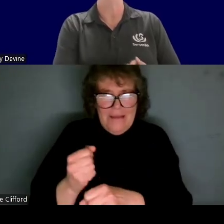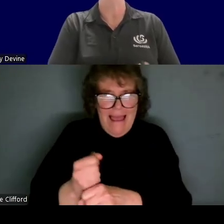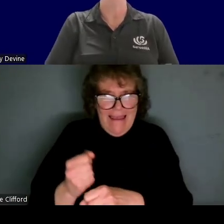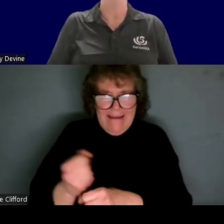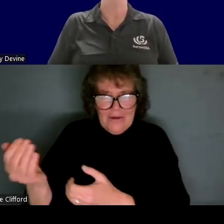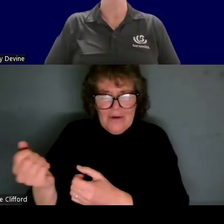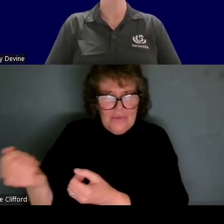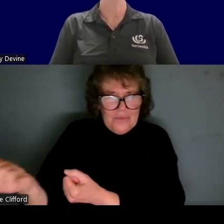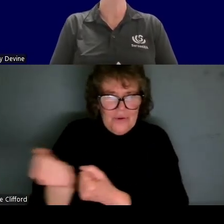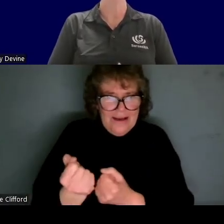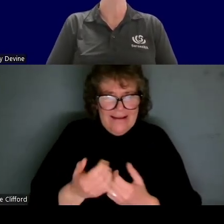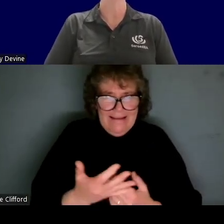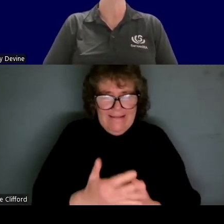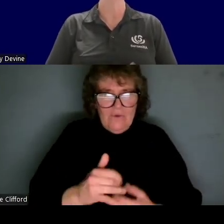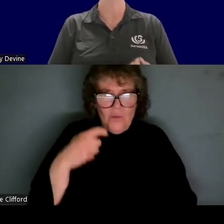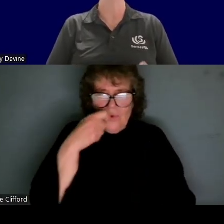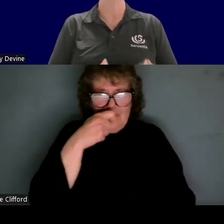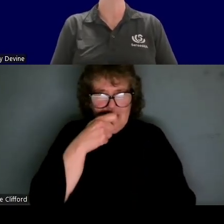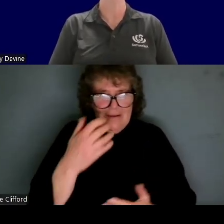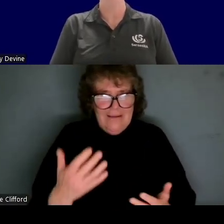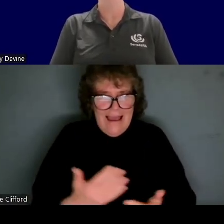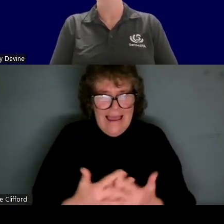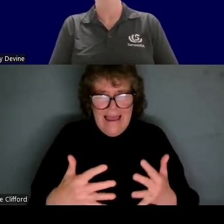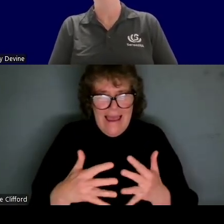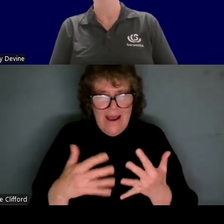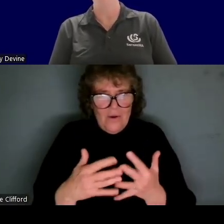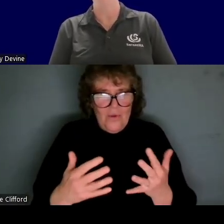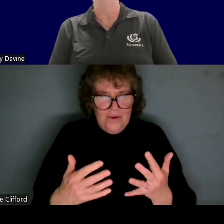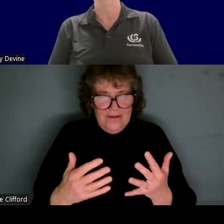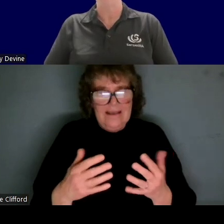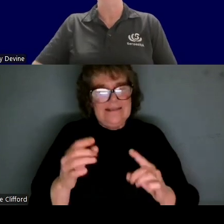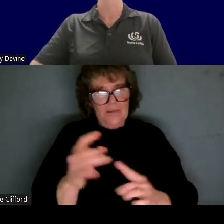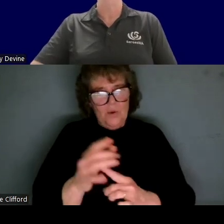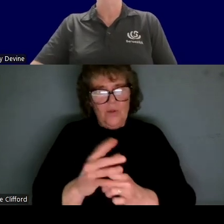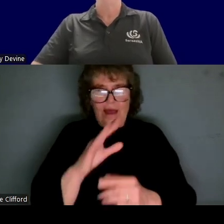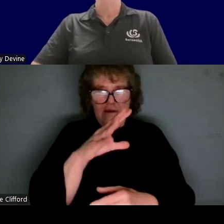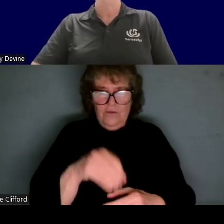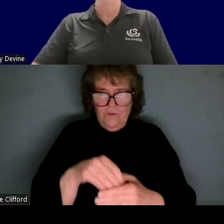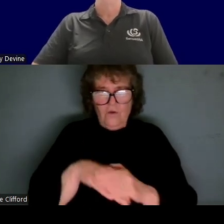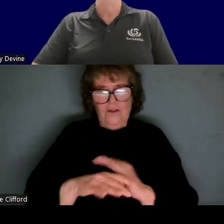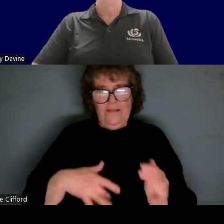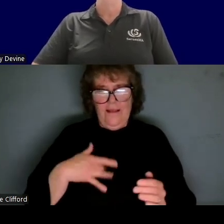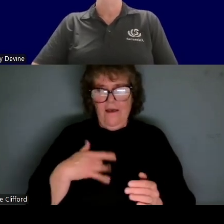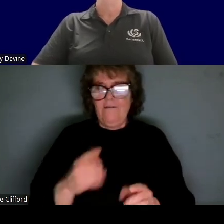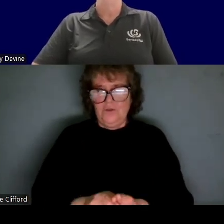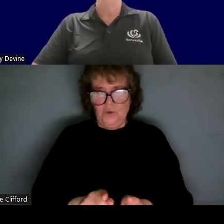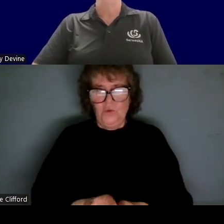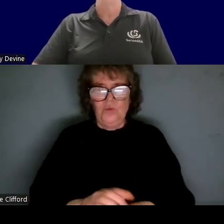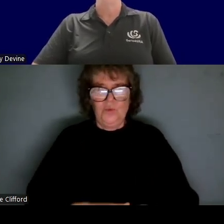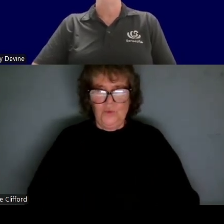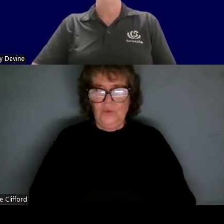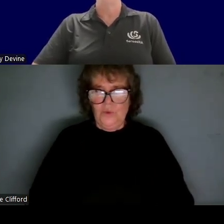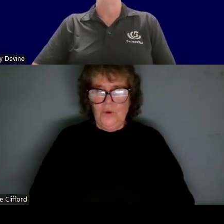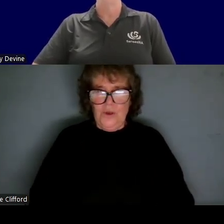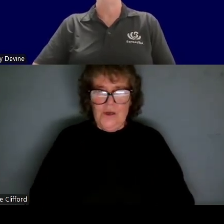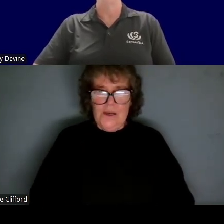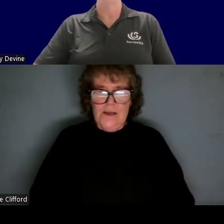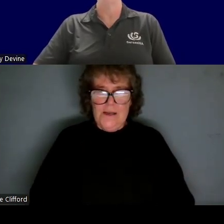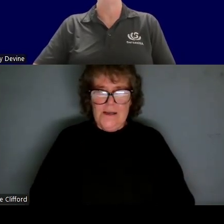it's important that we involve people in their lives. Rather than doing to, we do with.